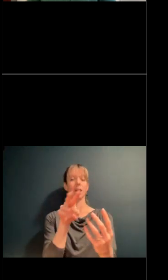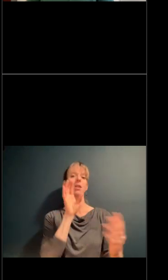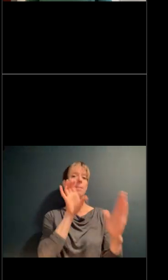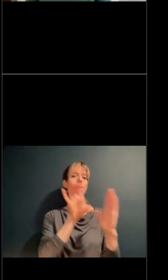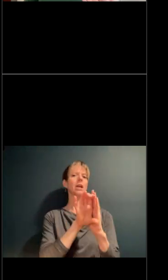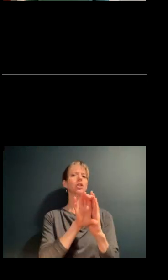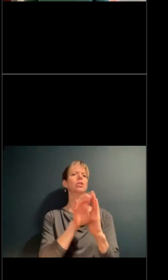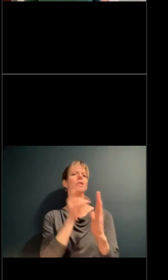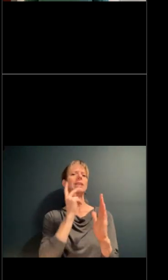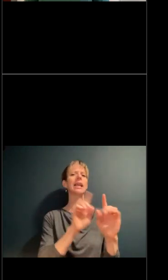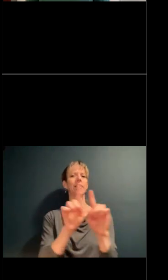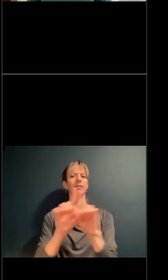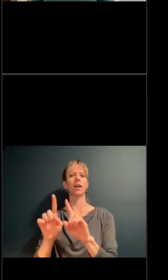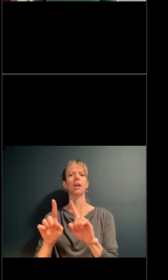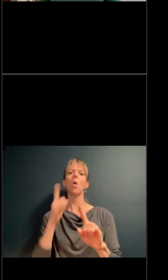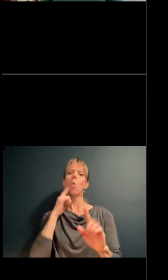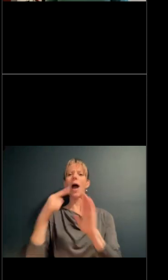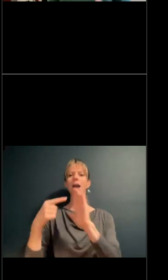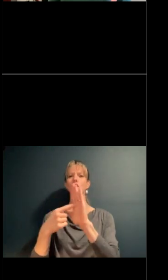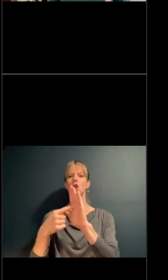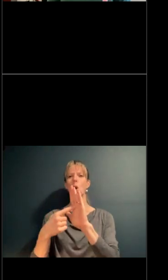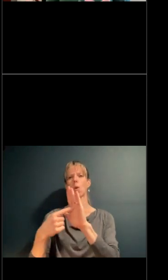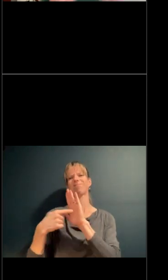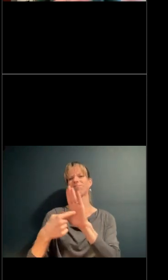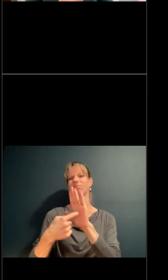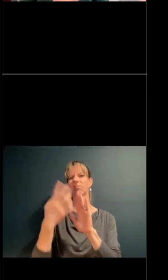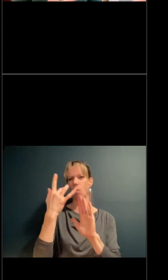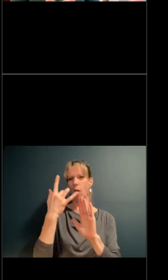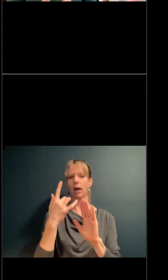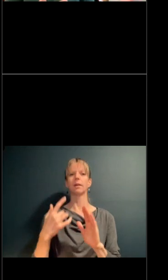I share them for a few different reasons. One is I talked about this past history.